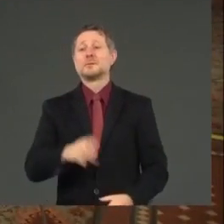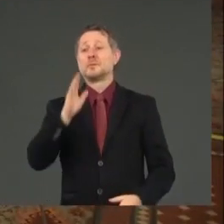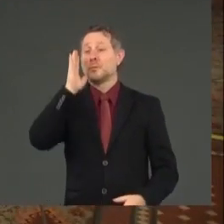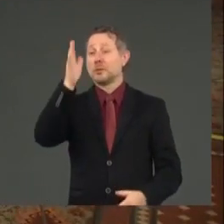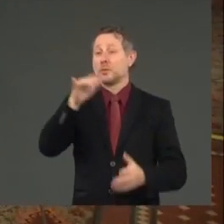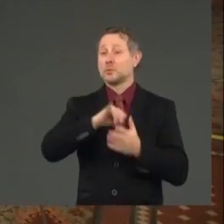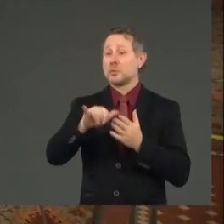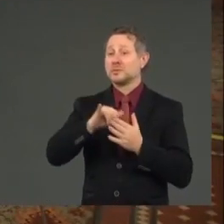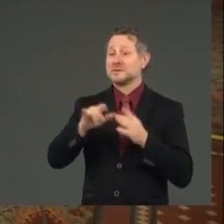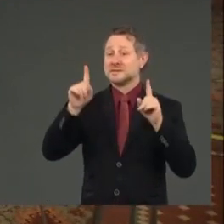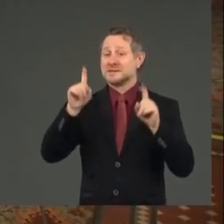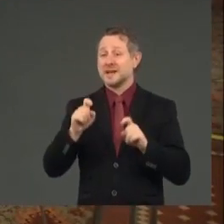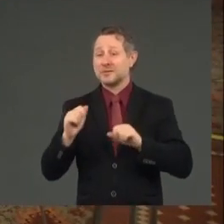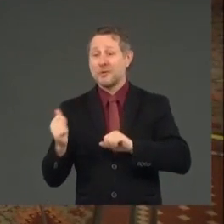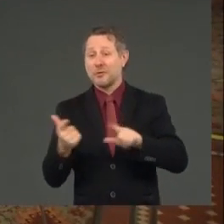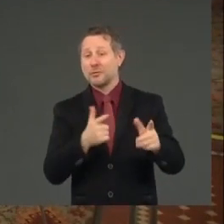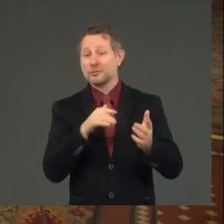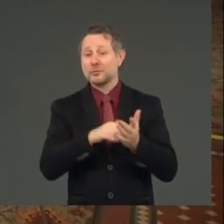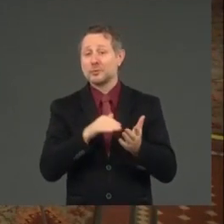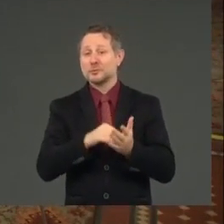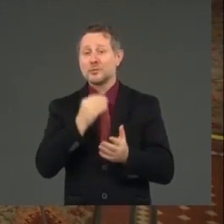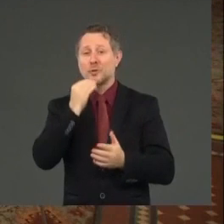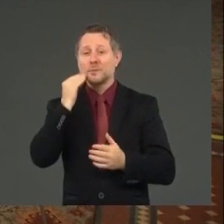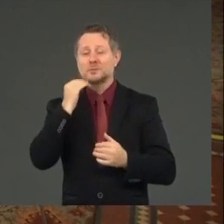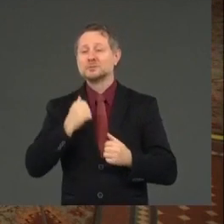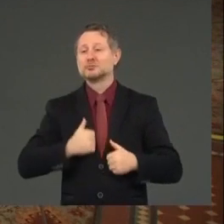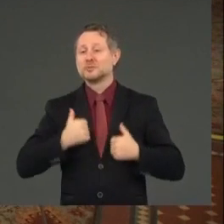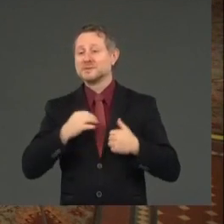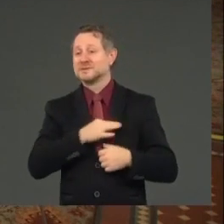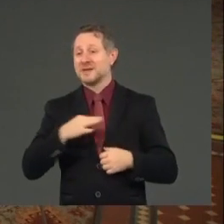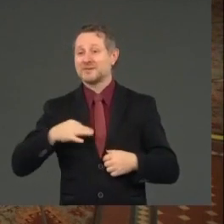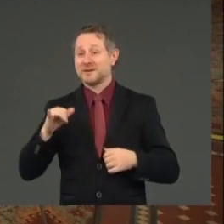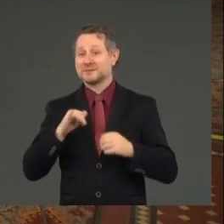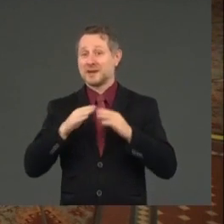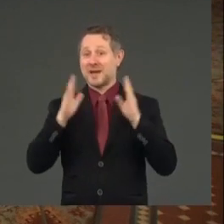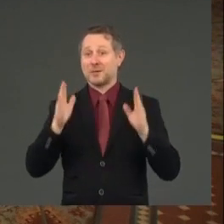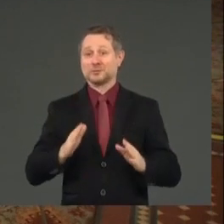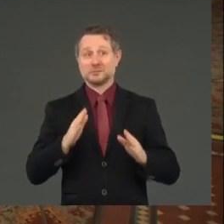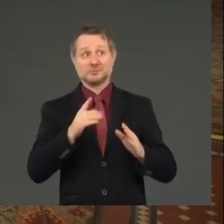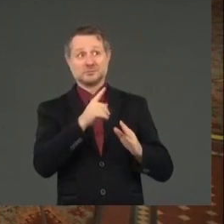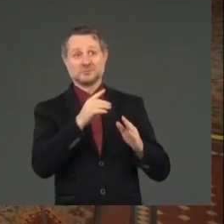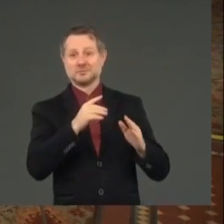QUESTIONS THAT YOU MIGHT HAVE. Reporter: GOVERNOR, WILL YOU